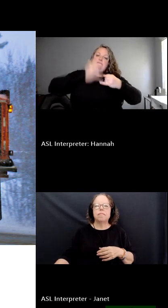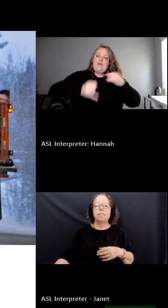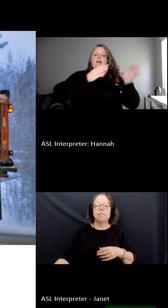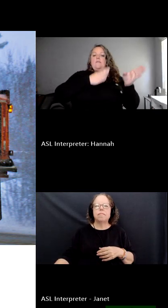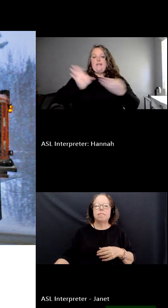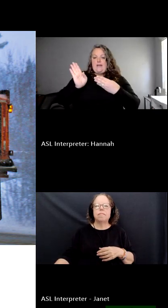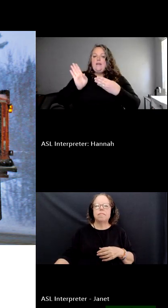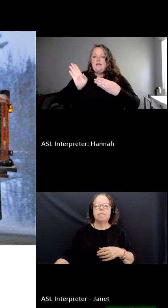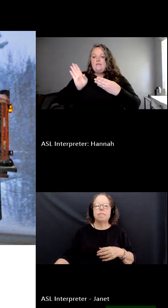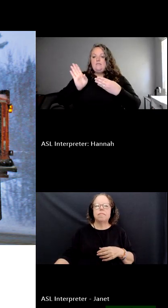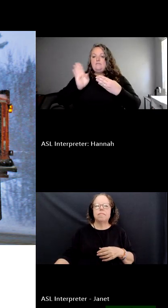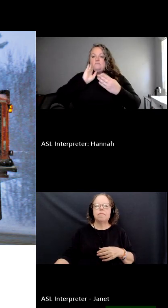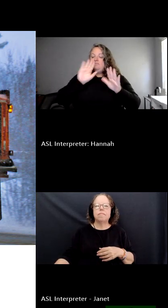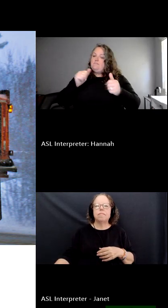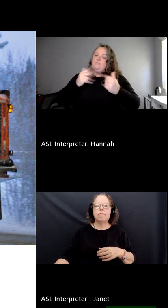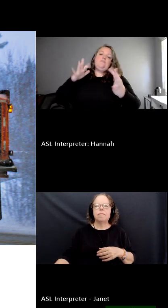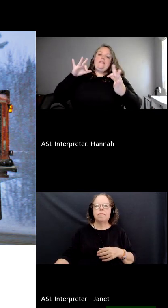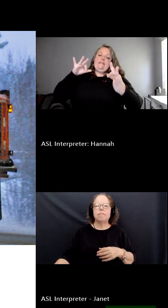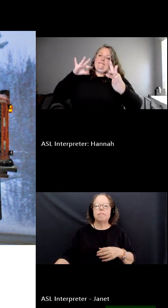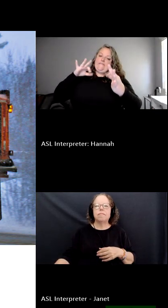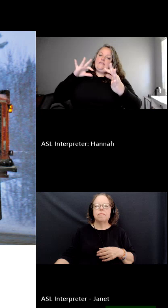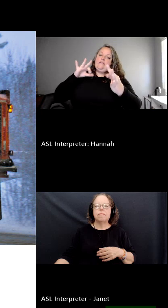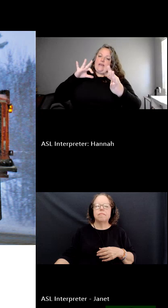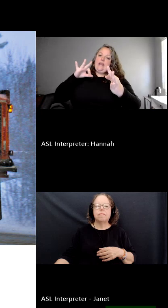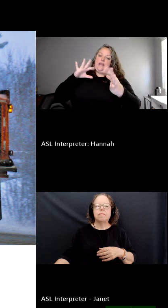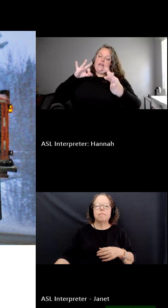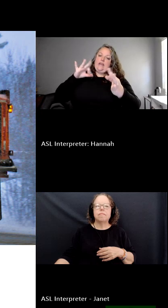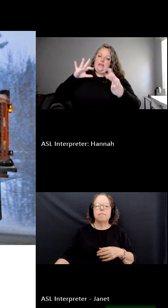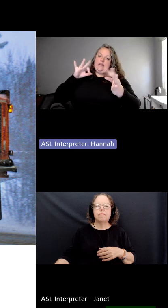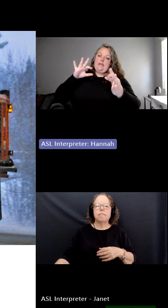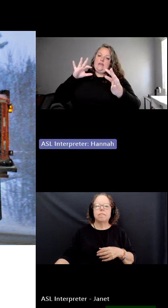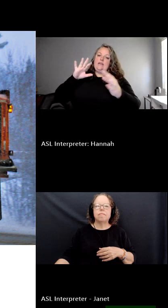and provide our feedback. So, you'll be able to see that there, but I will also